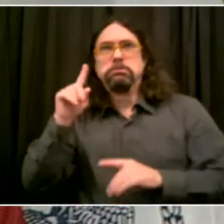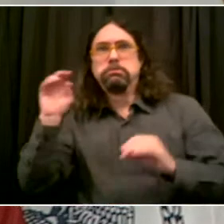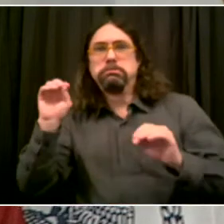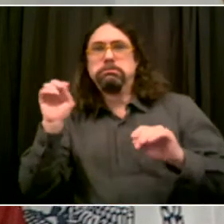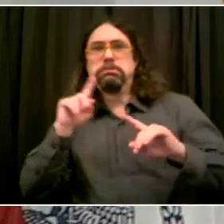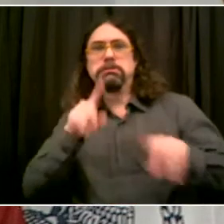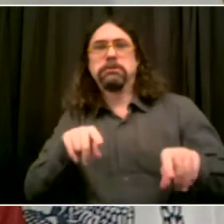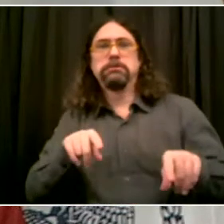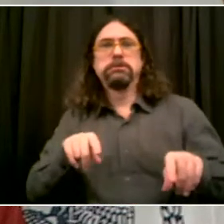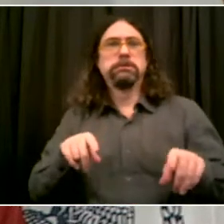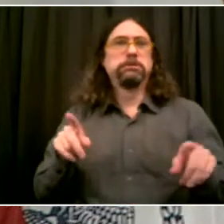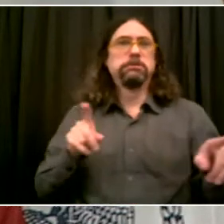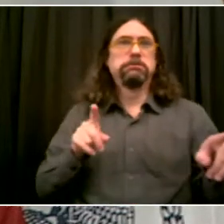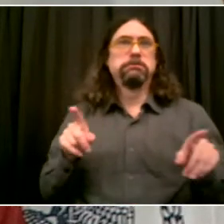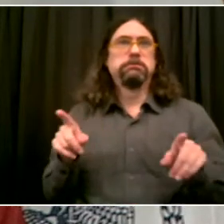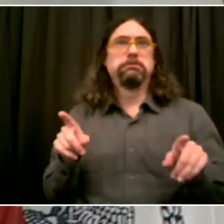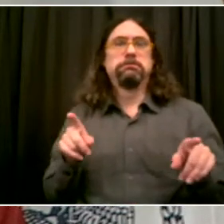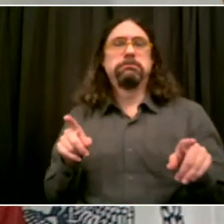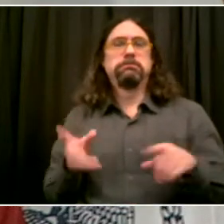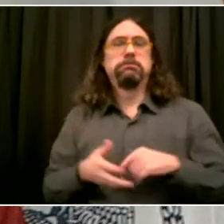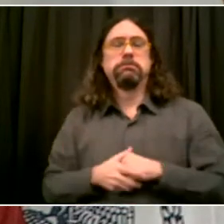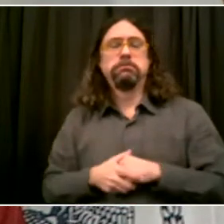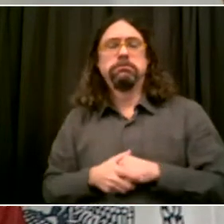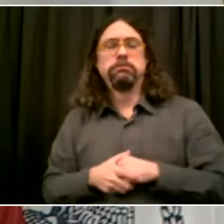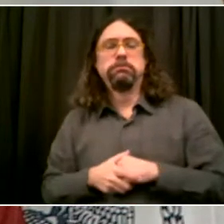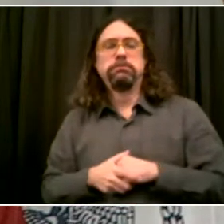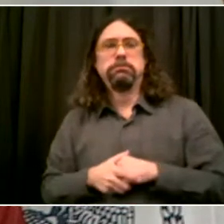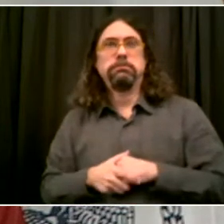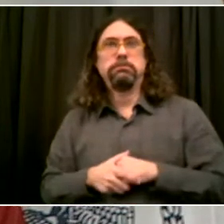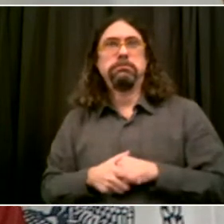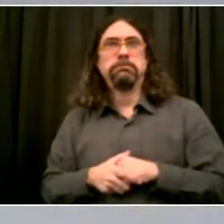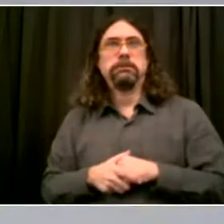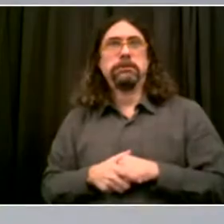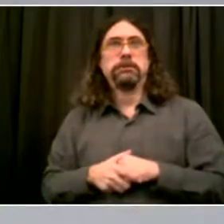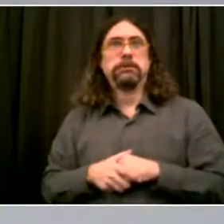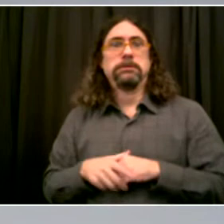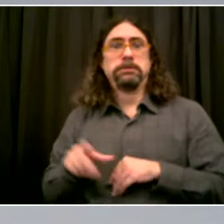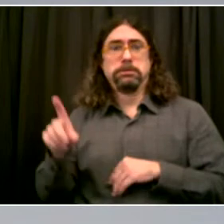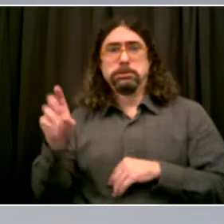BE A DIRECT ORDER IS SOMETHING WE HAVE TO DO THROUGH COLLABORATION? IT USONNDS LI NKEKEONOFE E